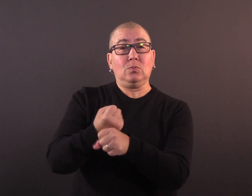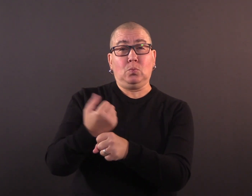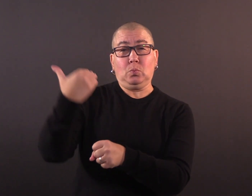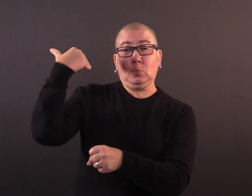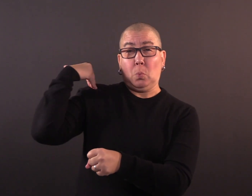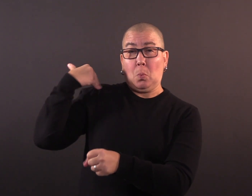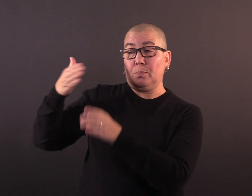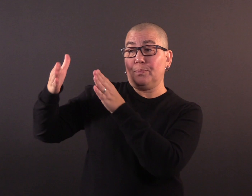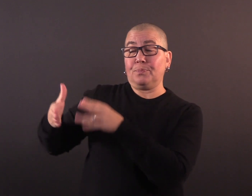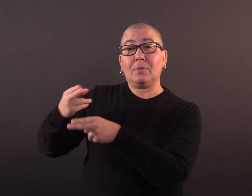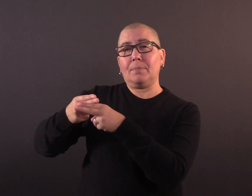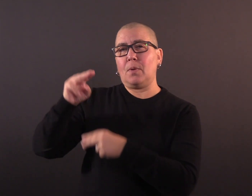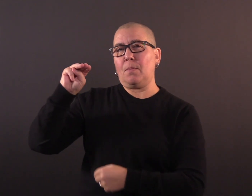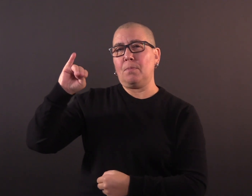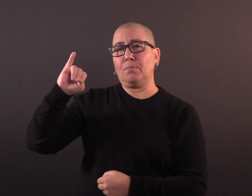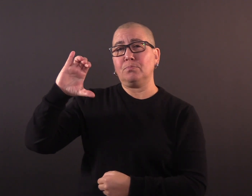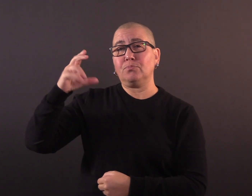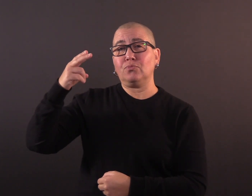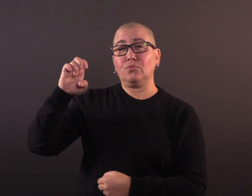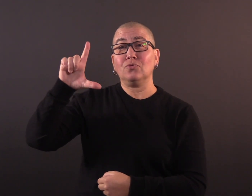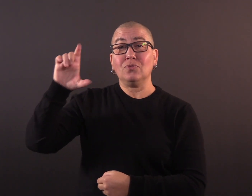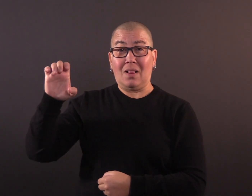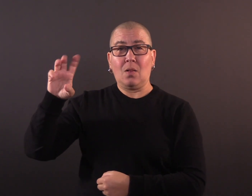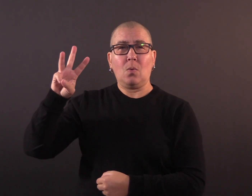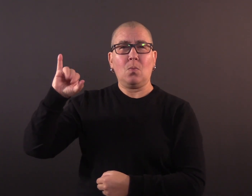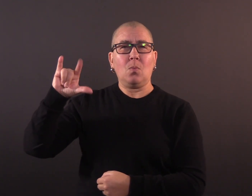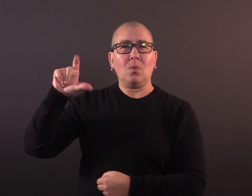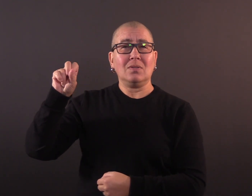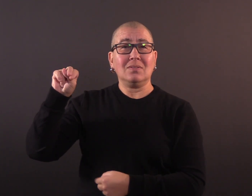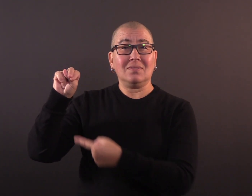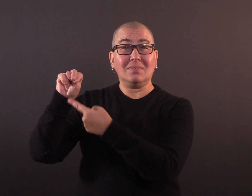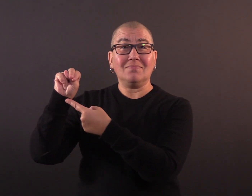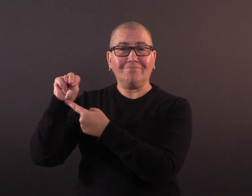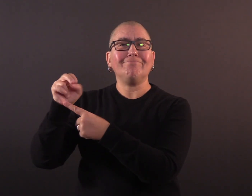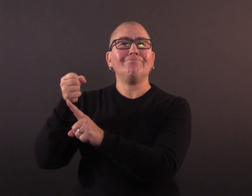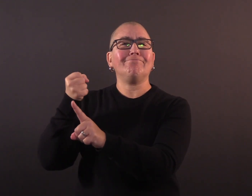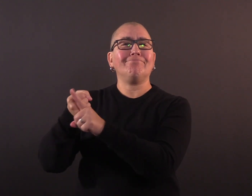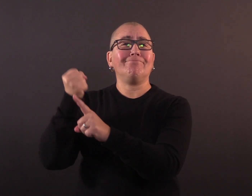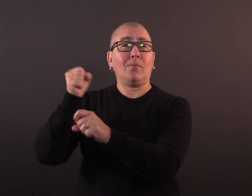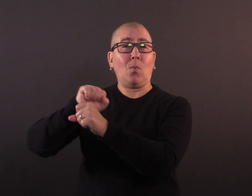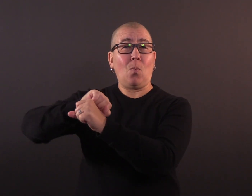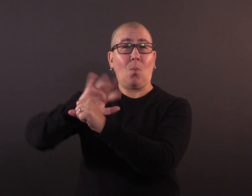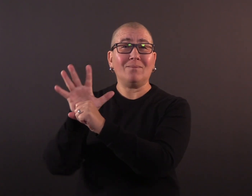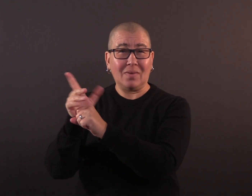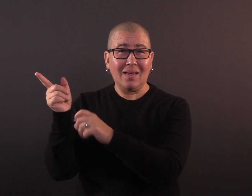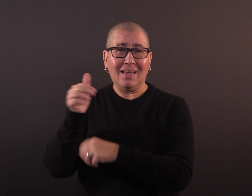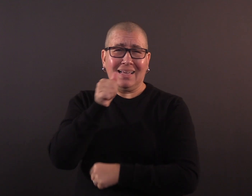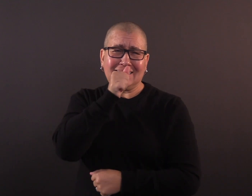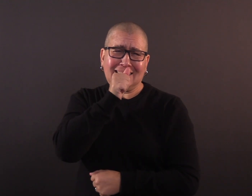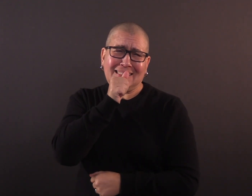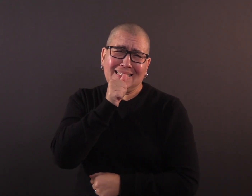Michelle Wilson got COVID three years ago. She's still waiting